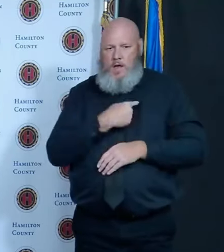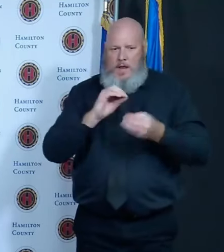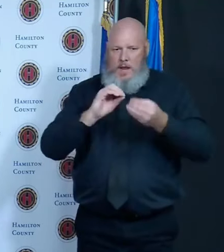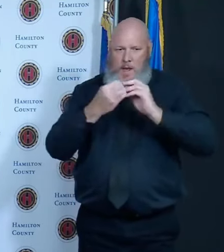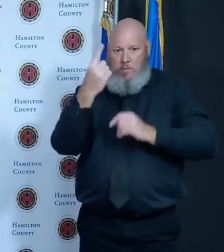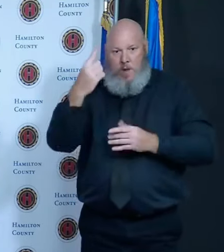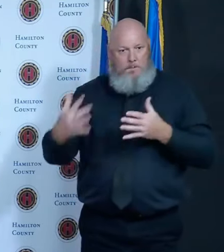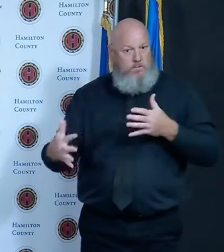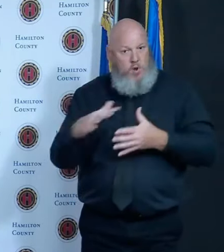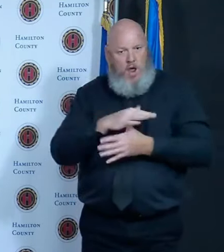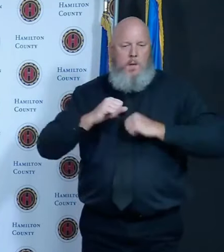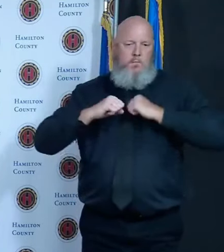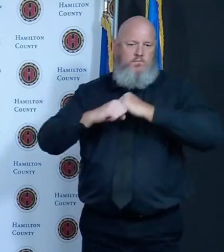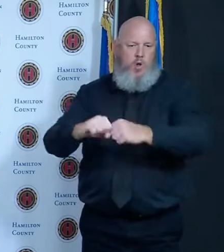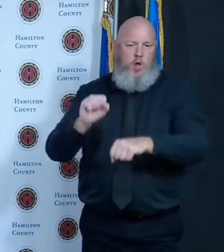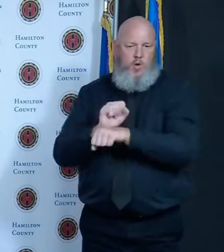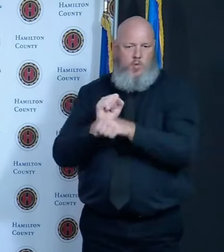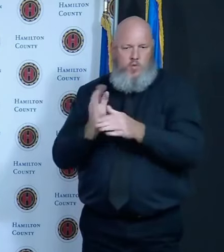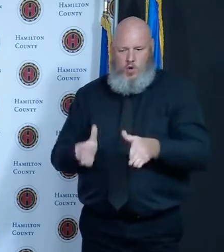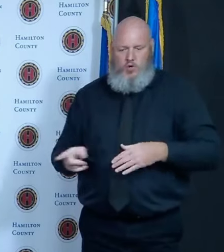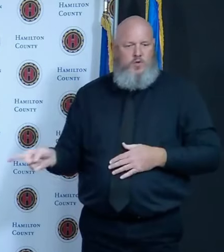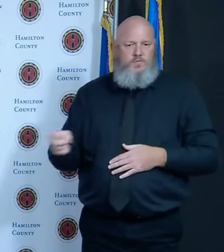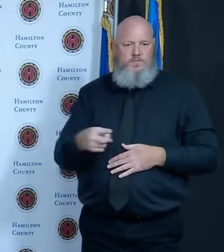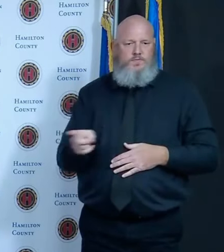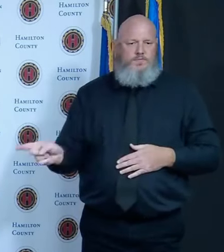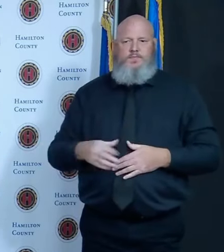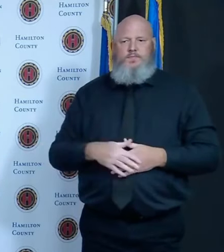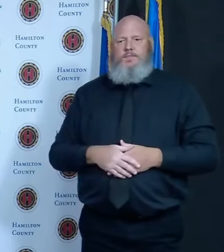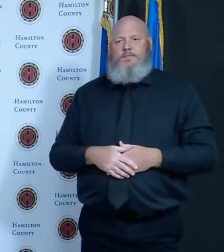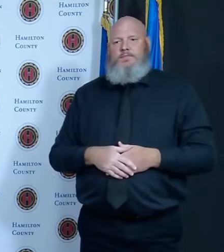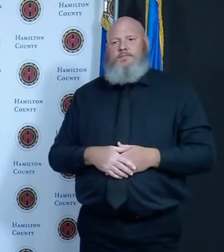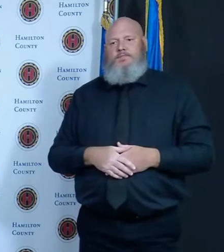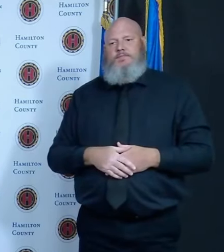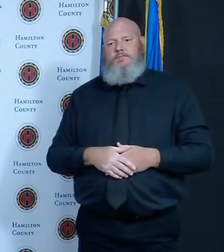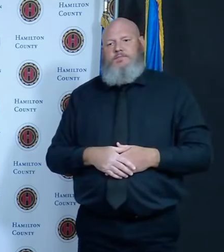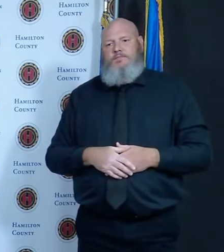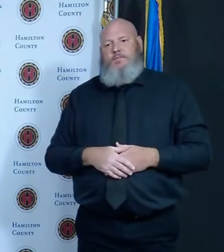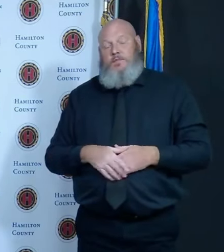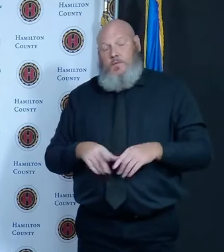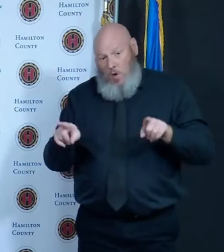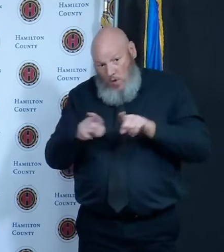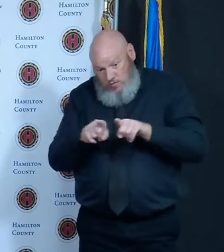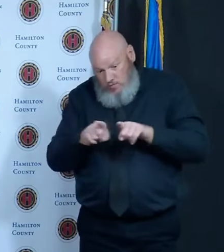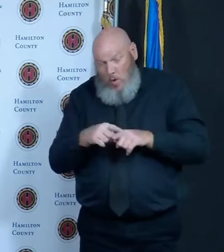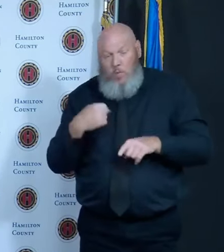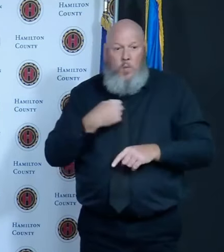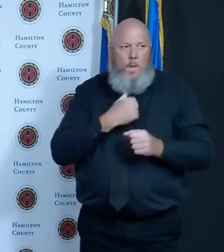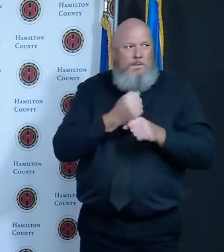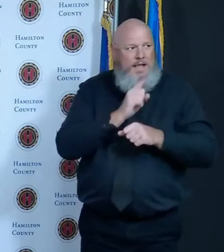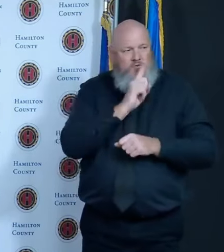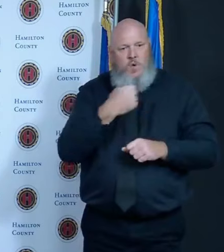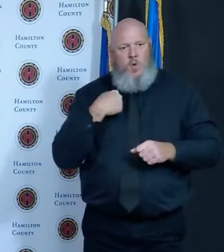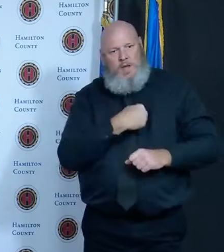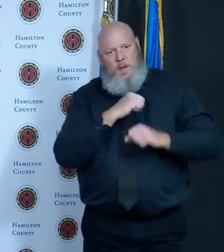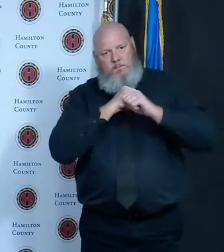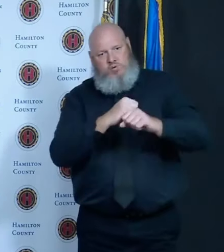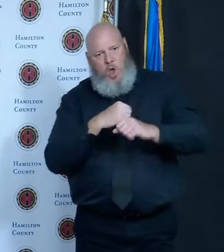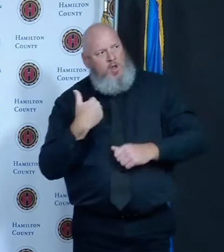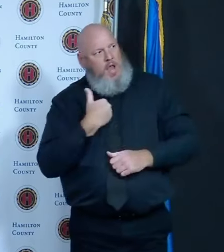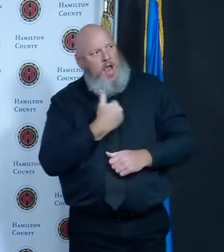Chris that within the next week we will have some guidelines and will see some specifics